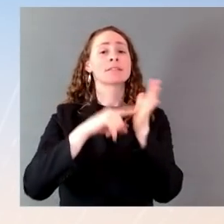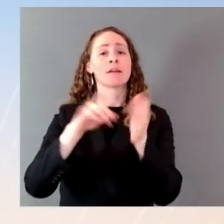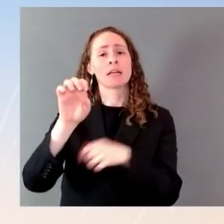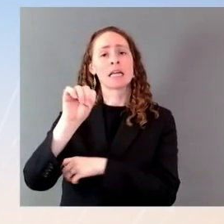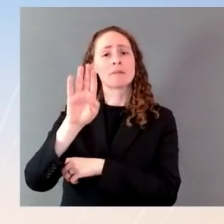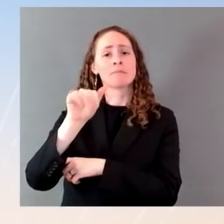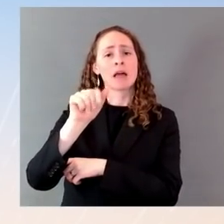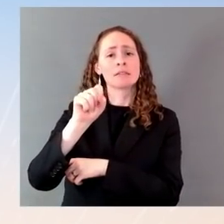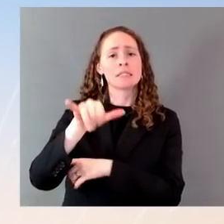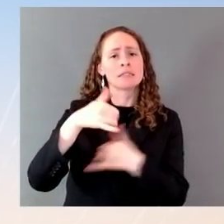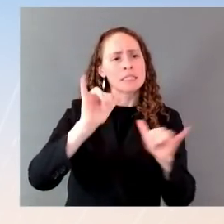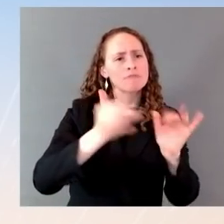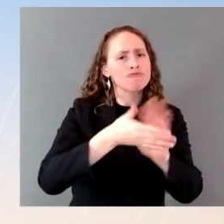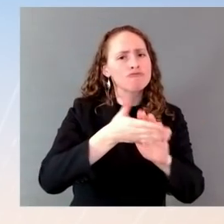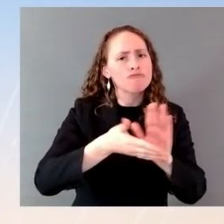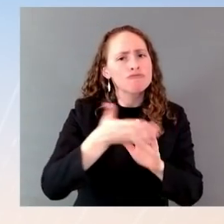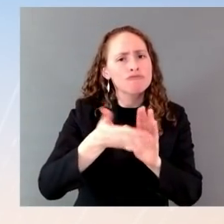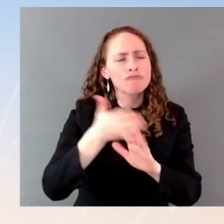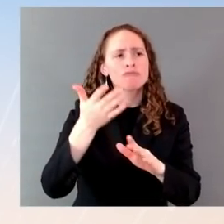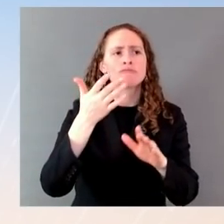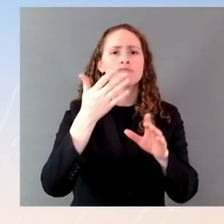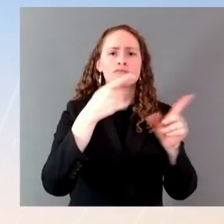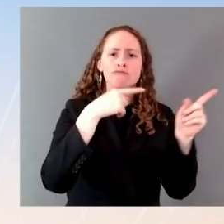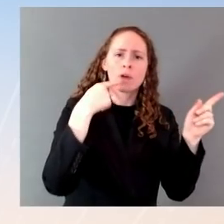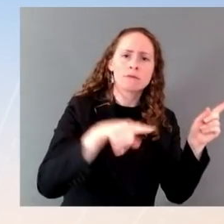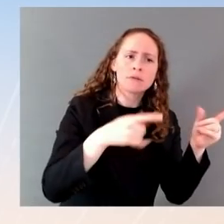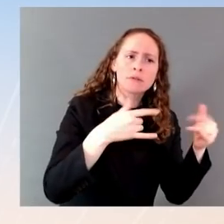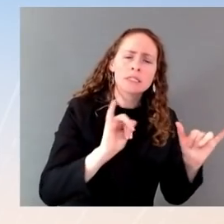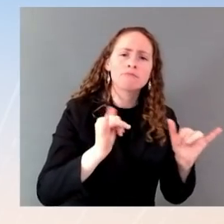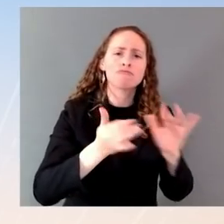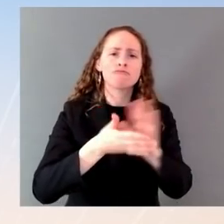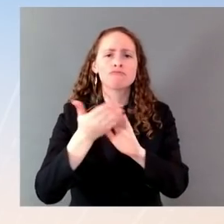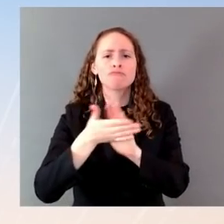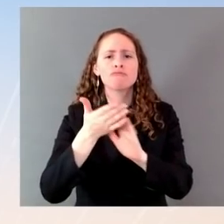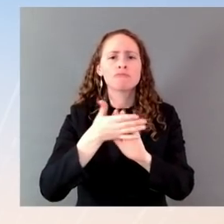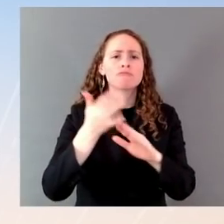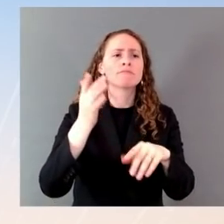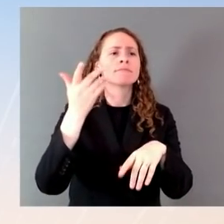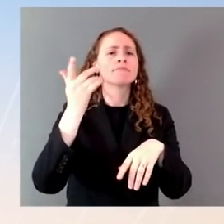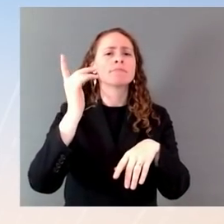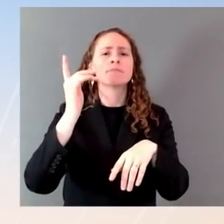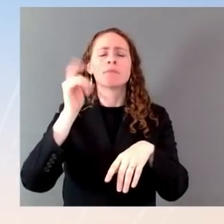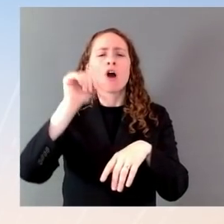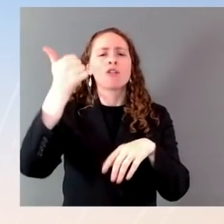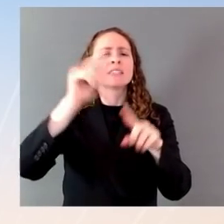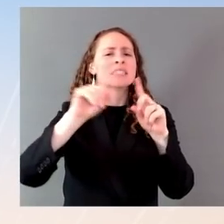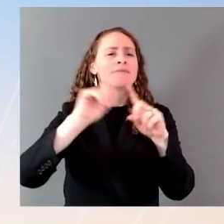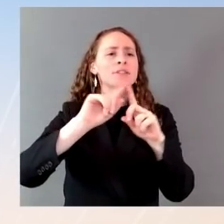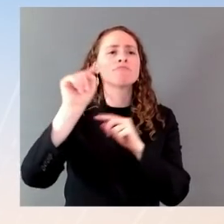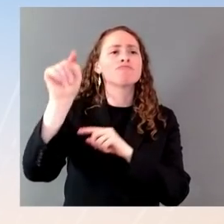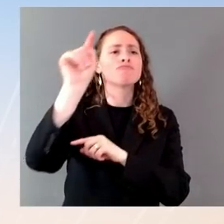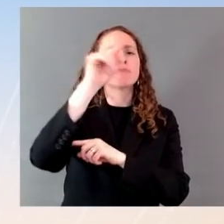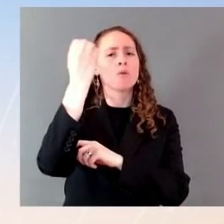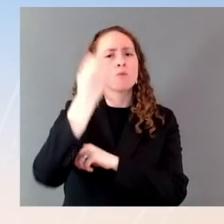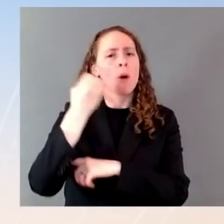have you sent any message or have any meetings with the incoming German government on this issue? Are you urging the new incoming government